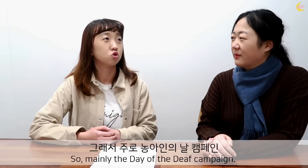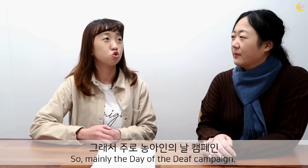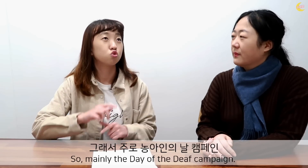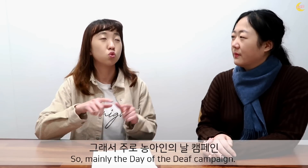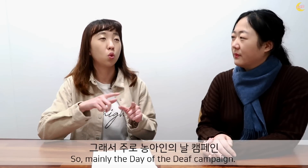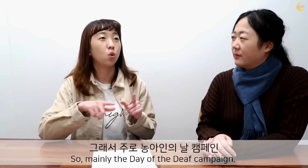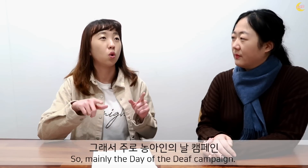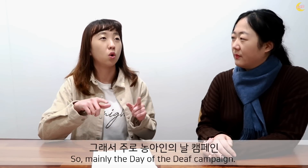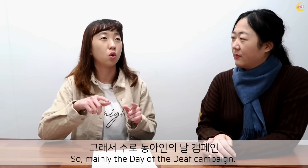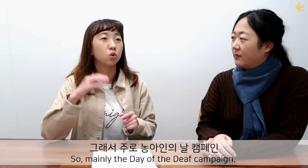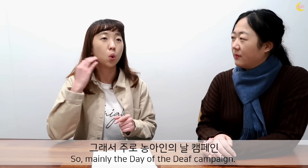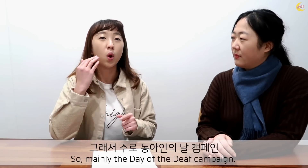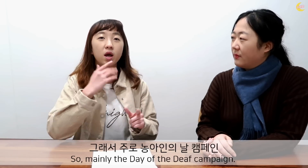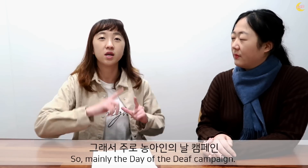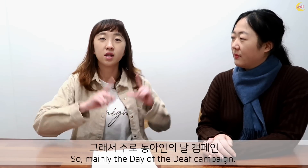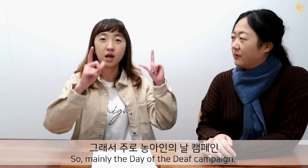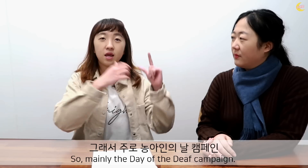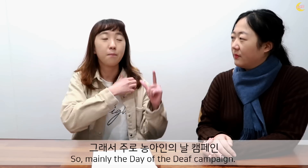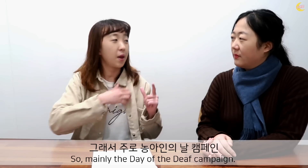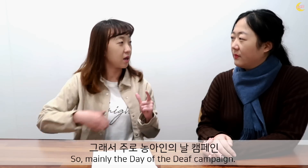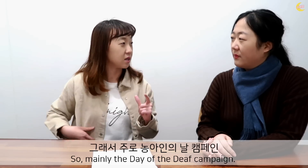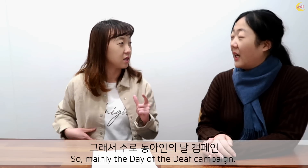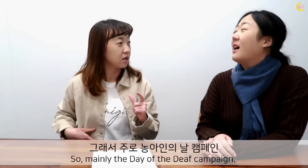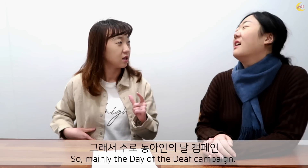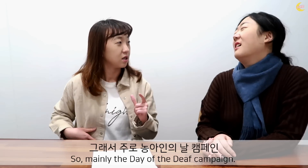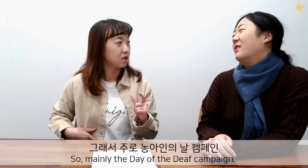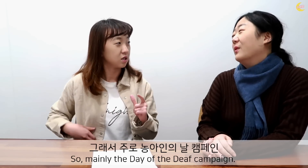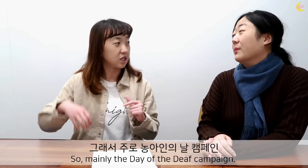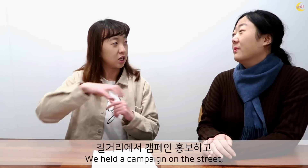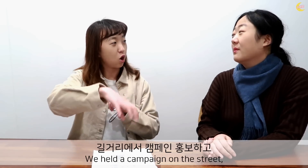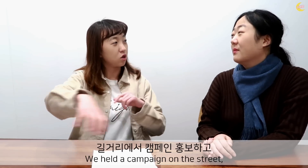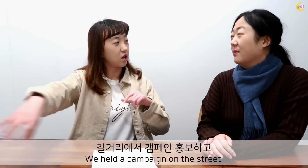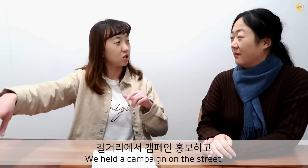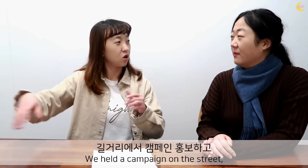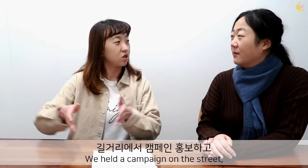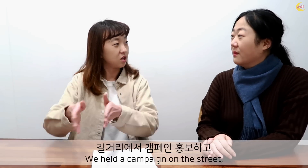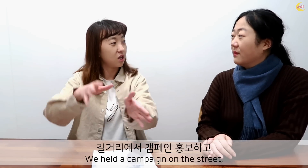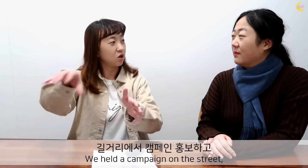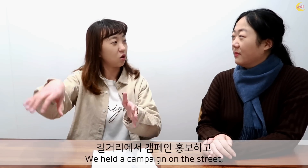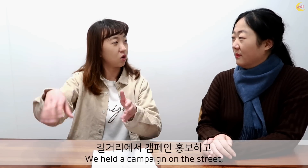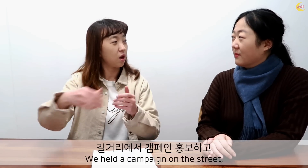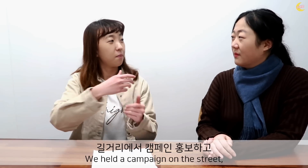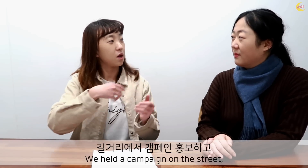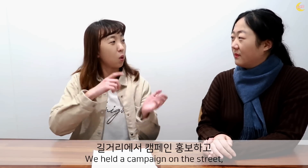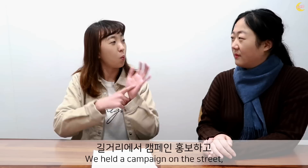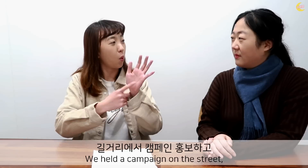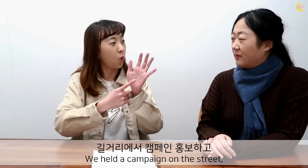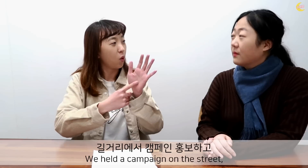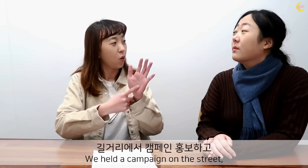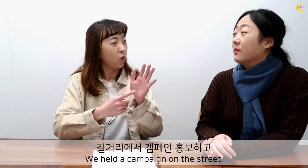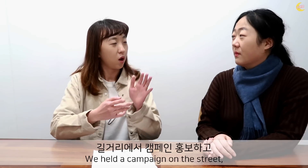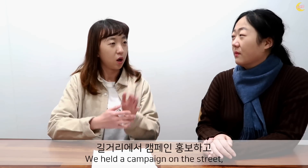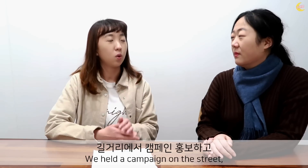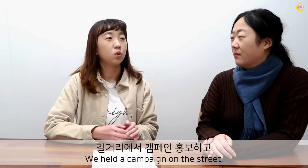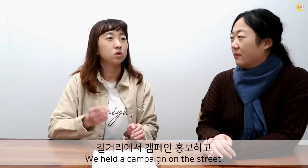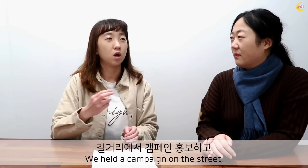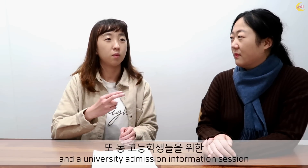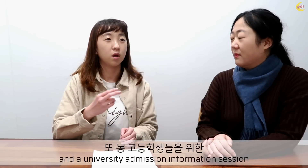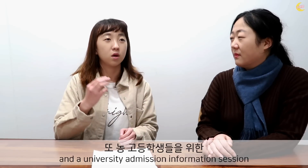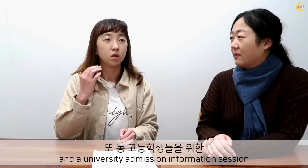So, mainly the Day of the Deaf campaign. We held a campaign on the street,